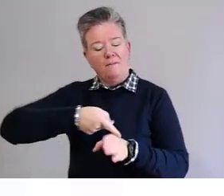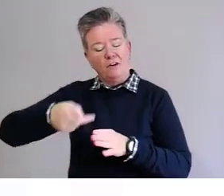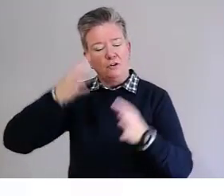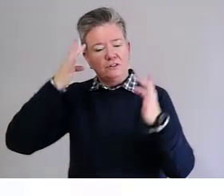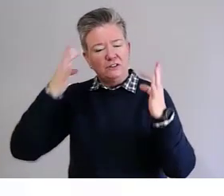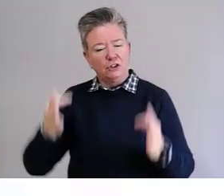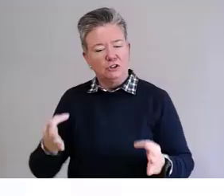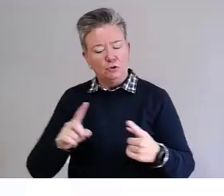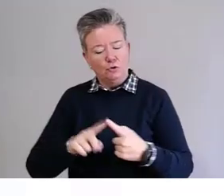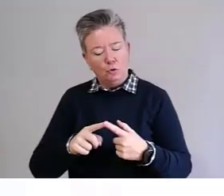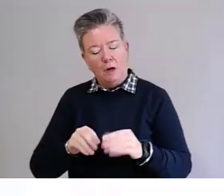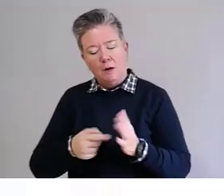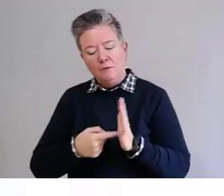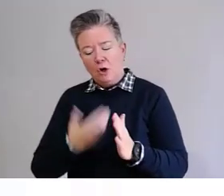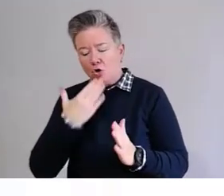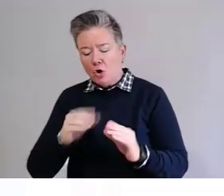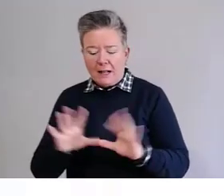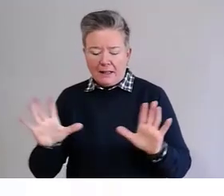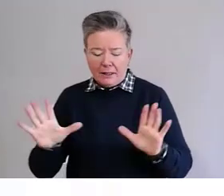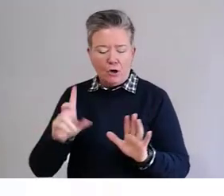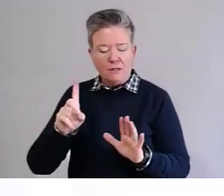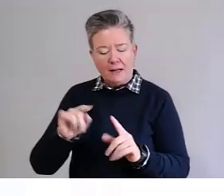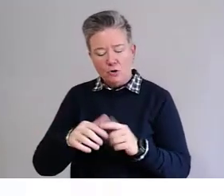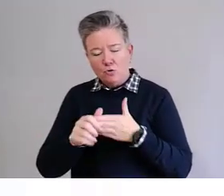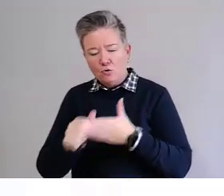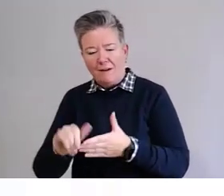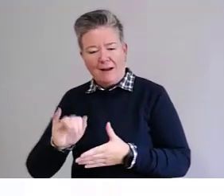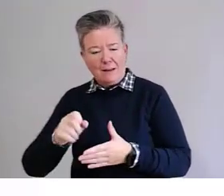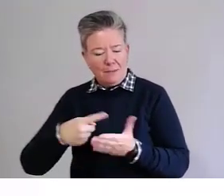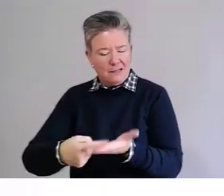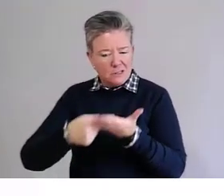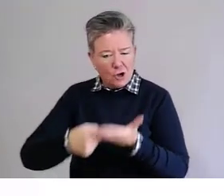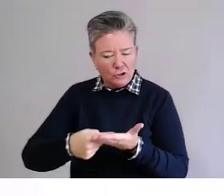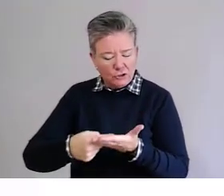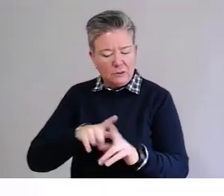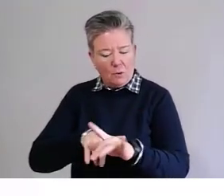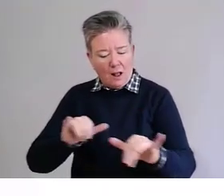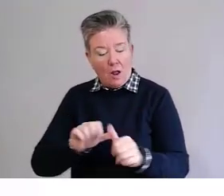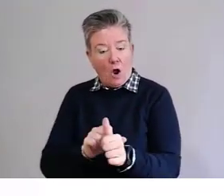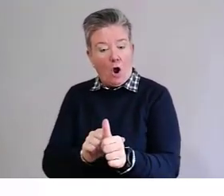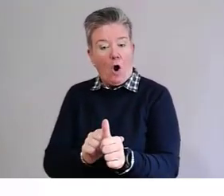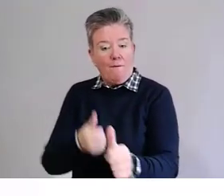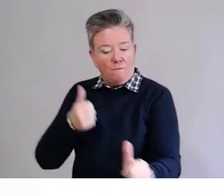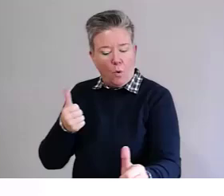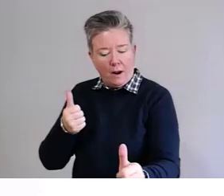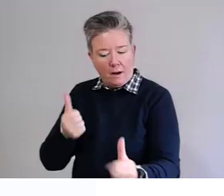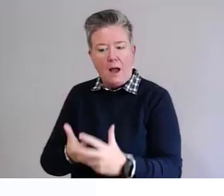clear, relevant data that drives the IEP discussions, while avoiding excess information